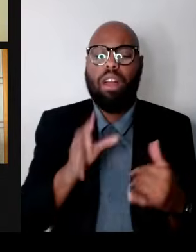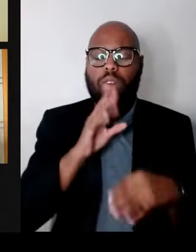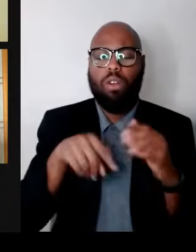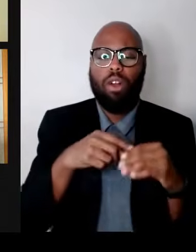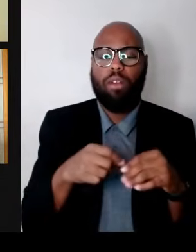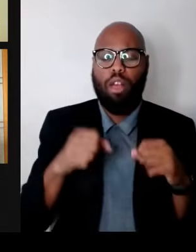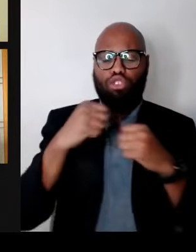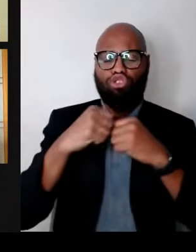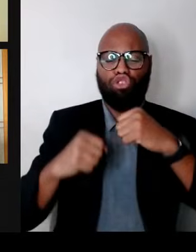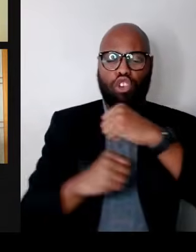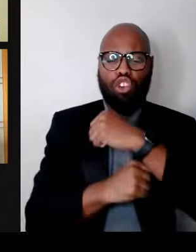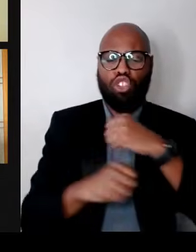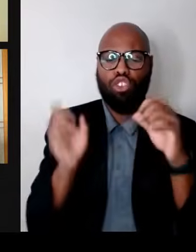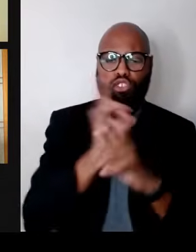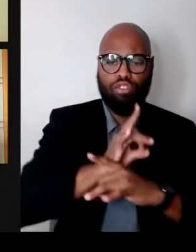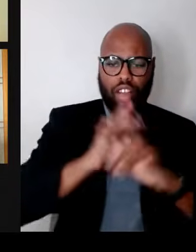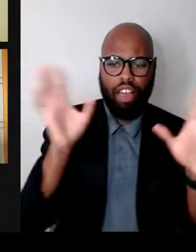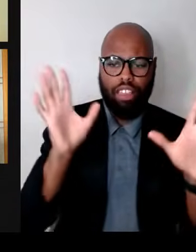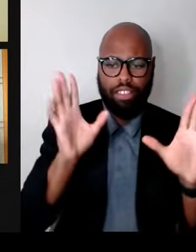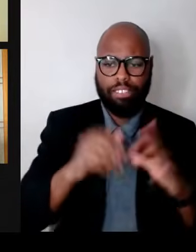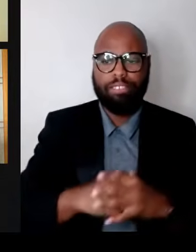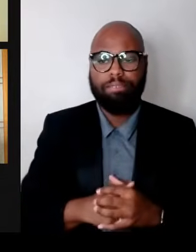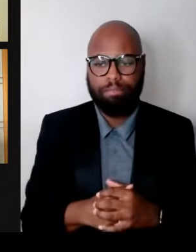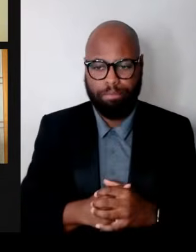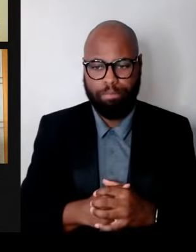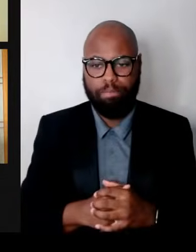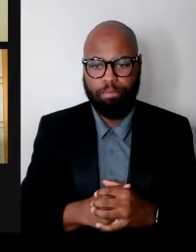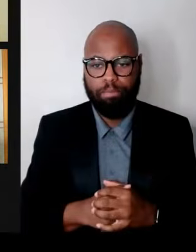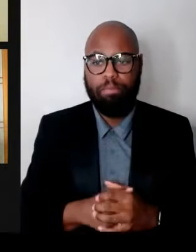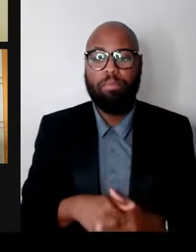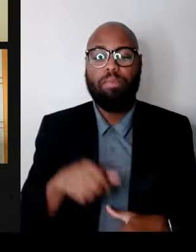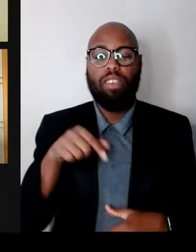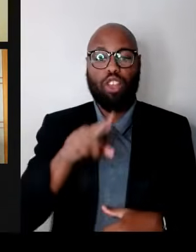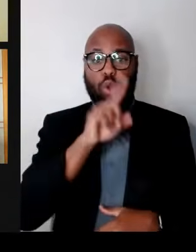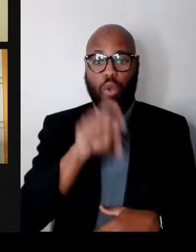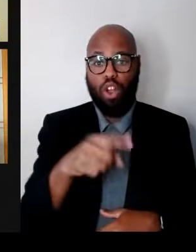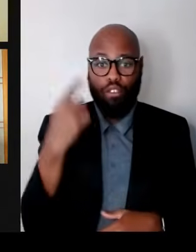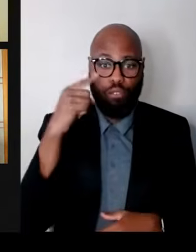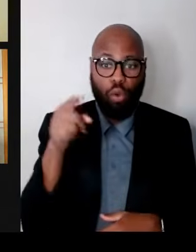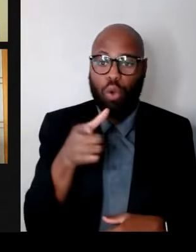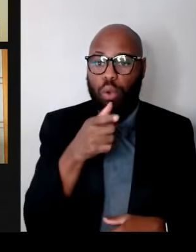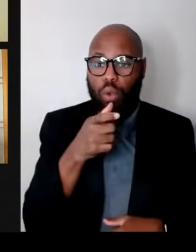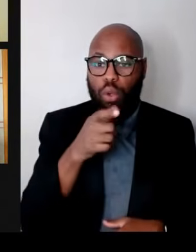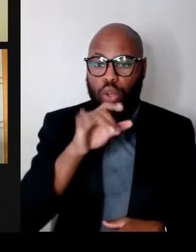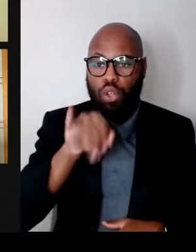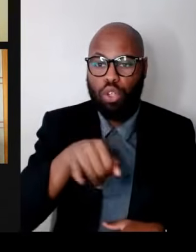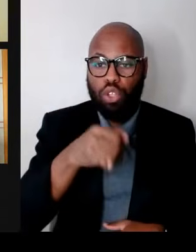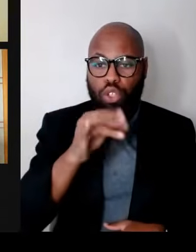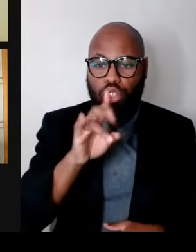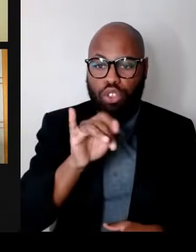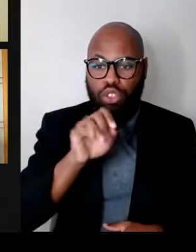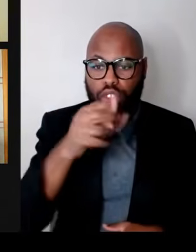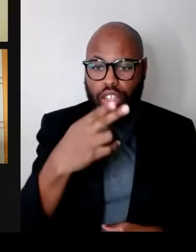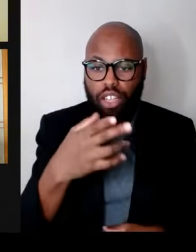And this is a question for Judith and Nala. US Interior Secretary, Deb Haaland,